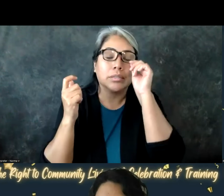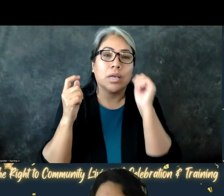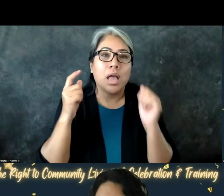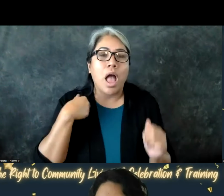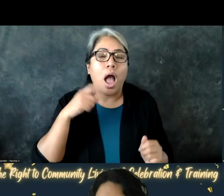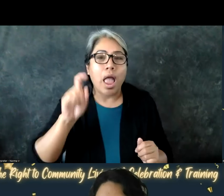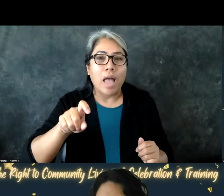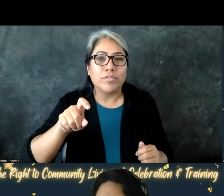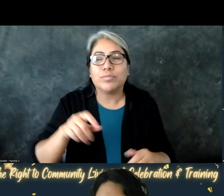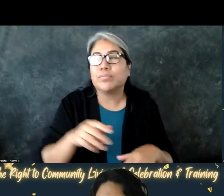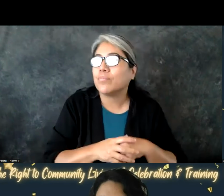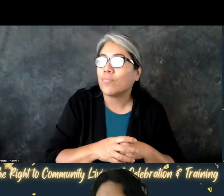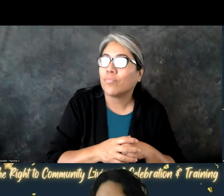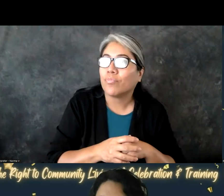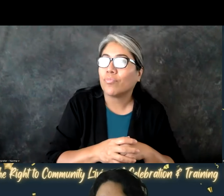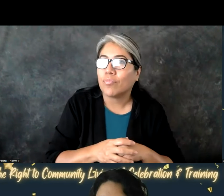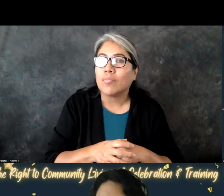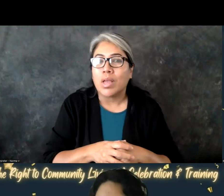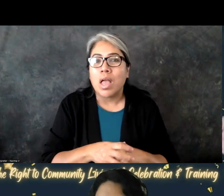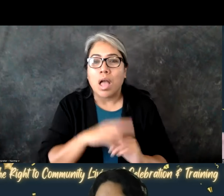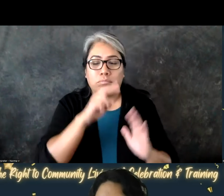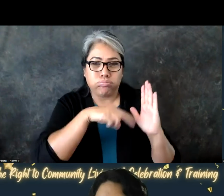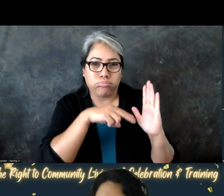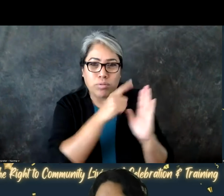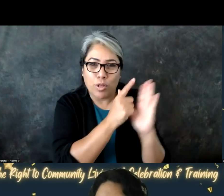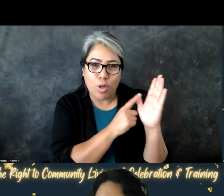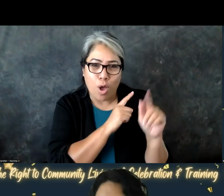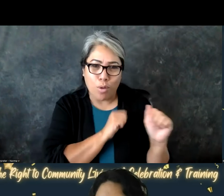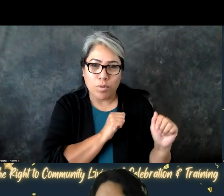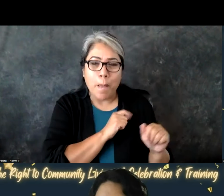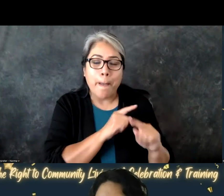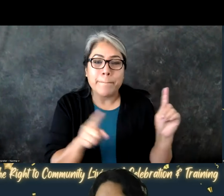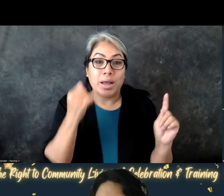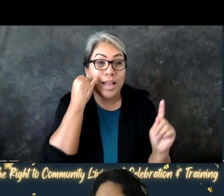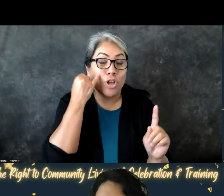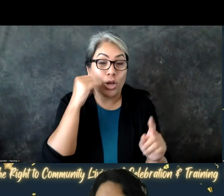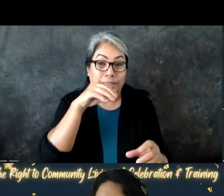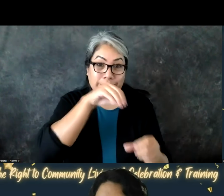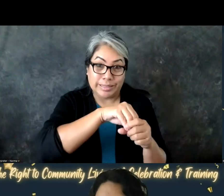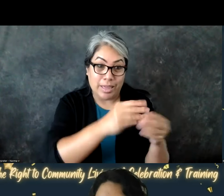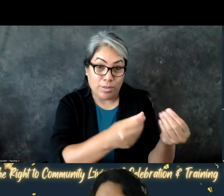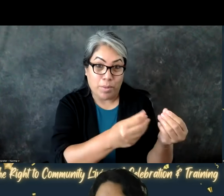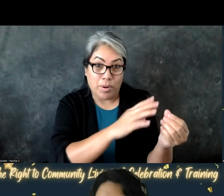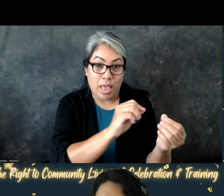of the property itself, it's - - it's still considered exempt . Because the -- I'll have to look at the -- I can pass